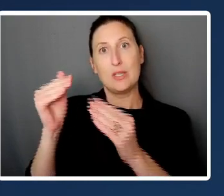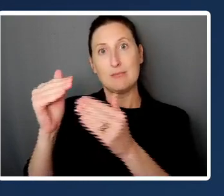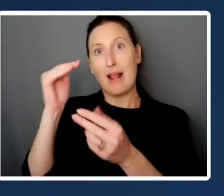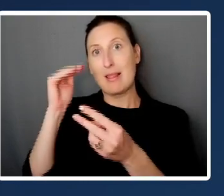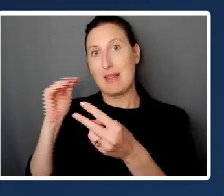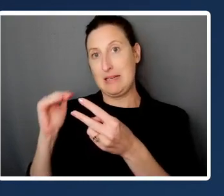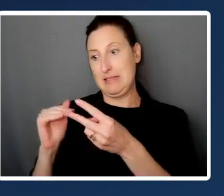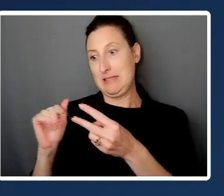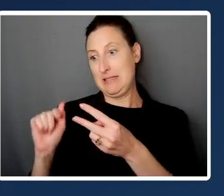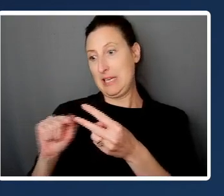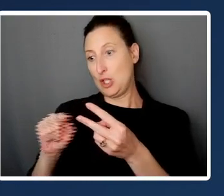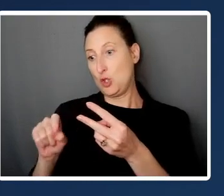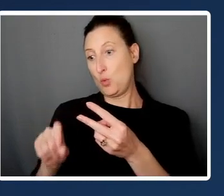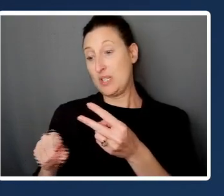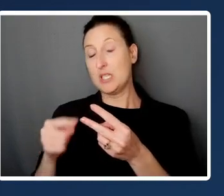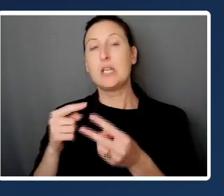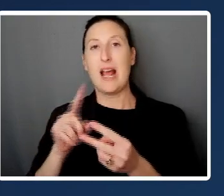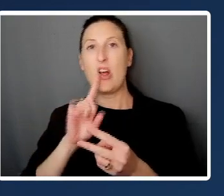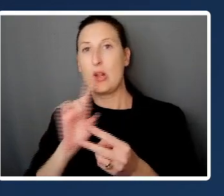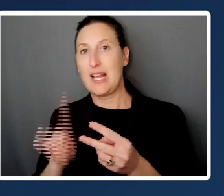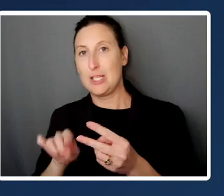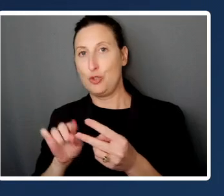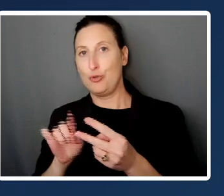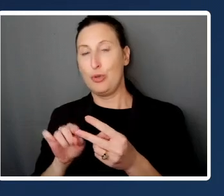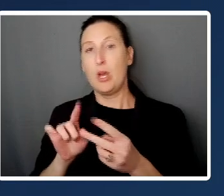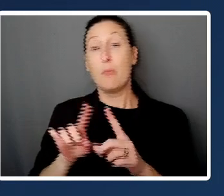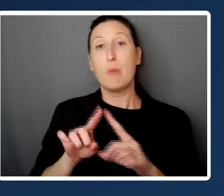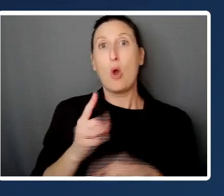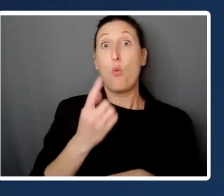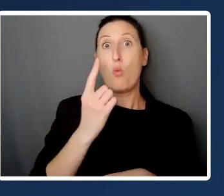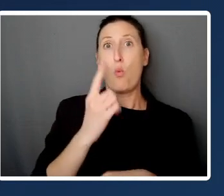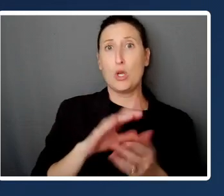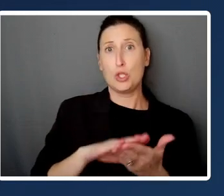just say that one of the students, you know, has thought about medical interpretation as a